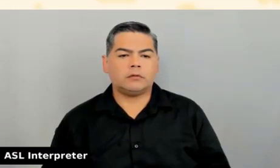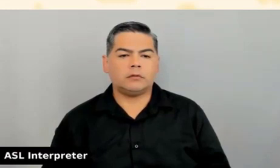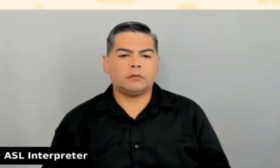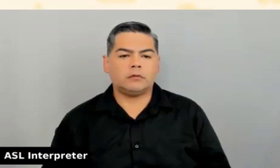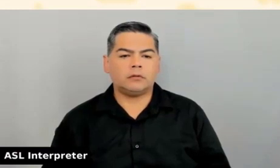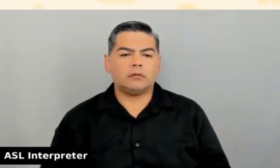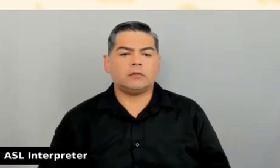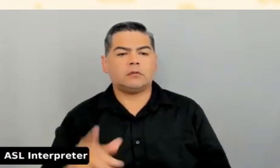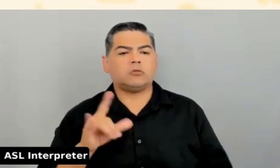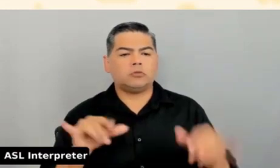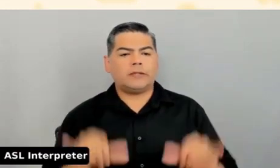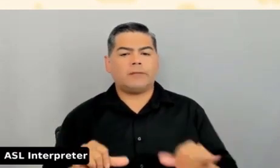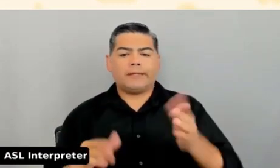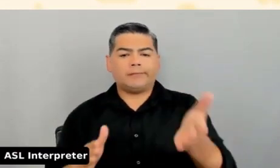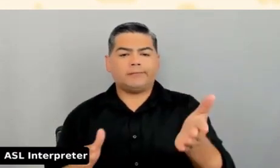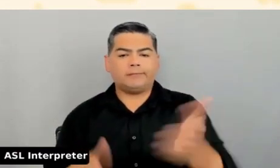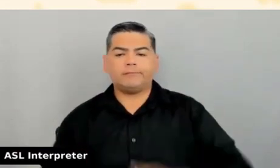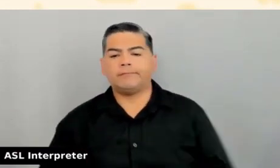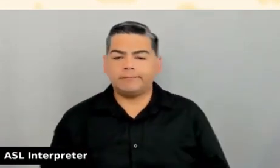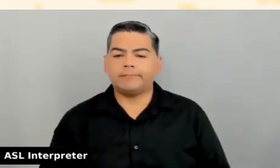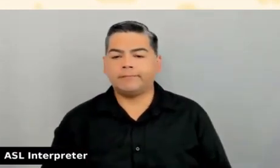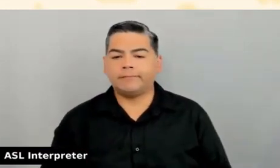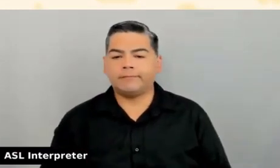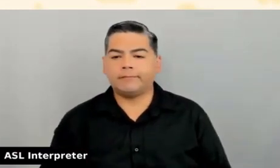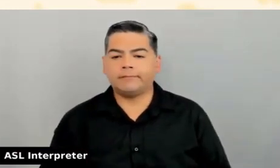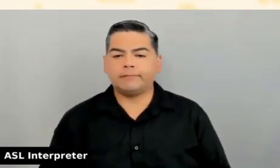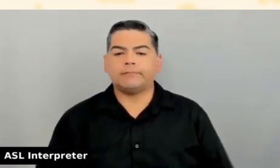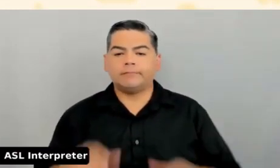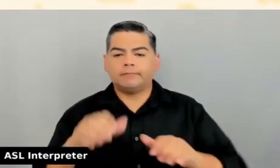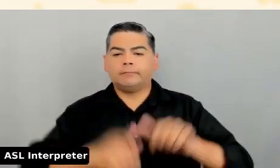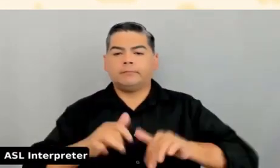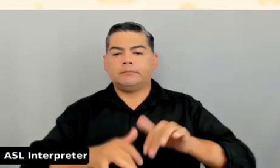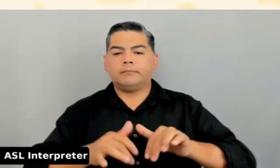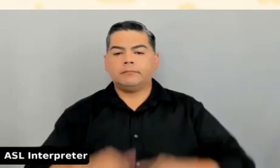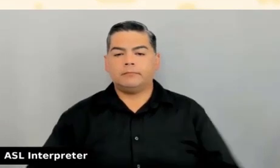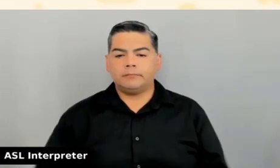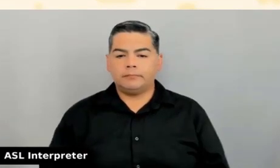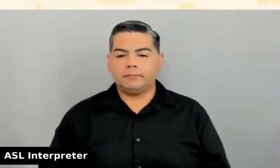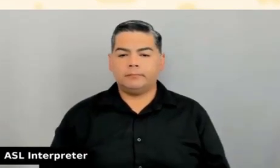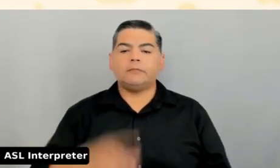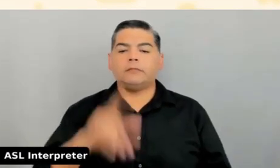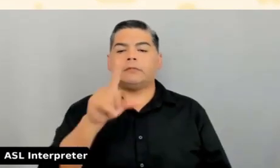I'll do the same thing over here. I will just pop in letter spacing.